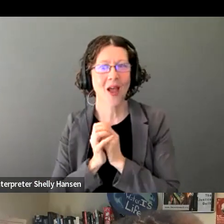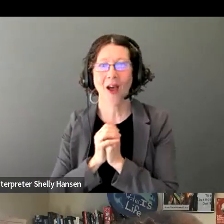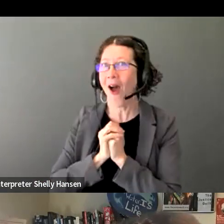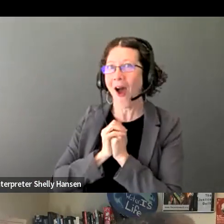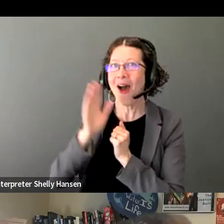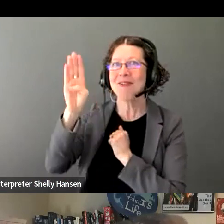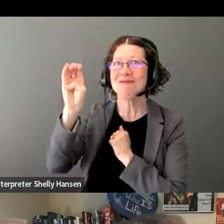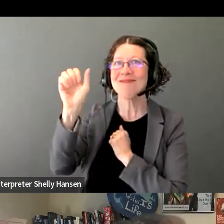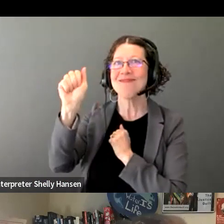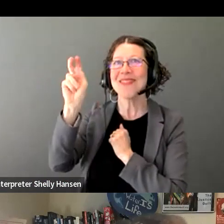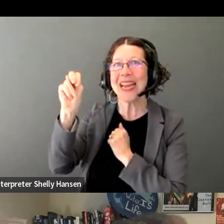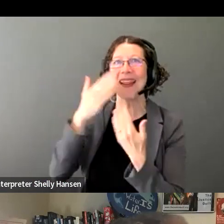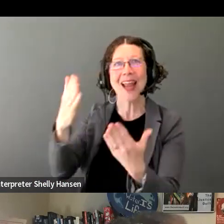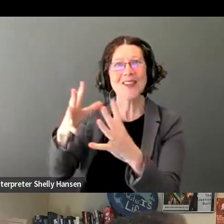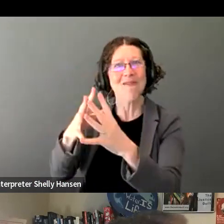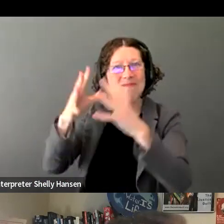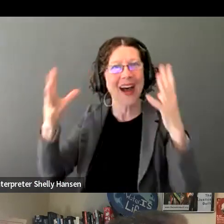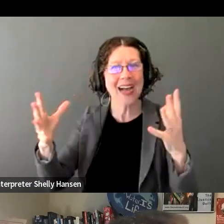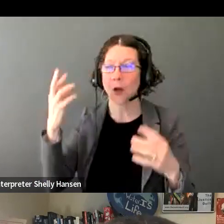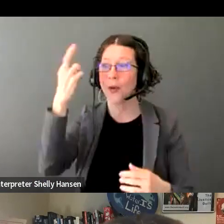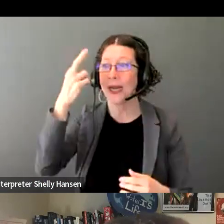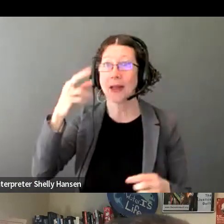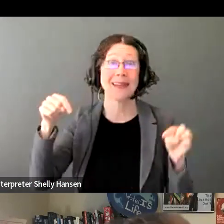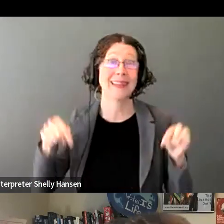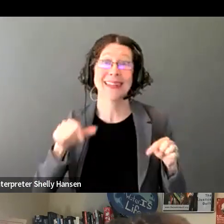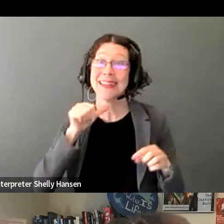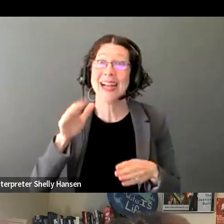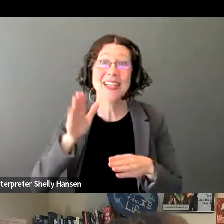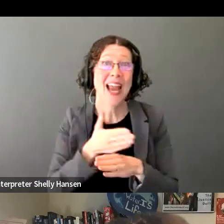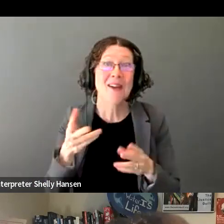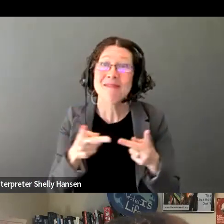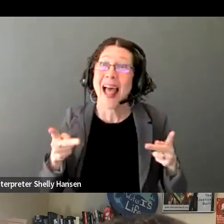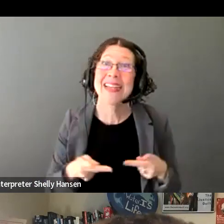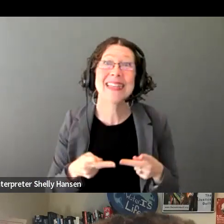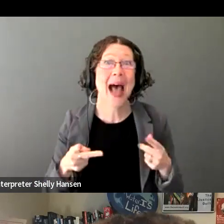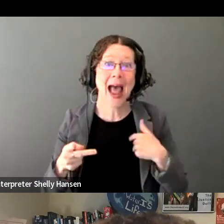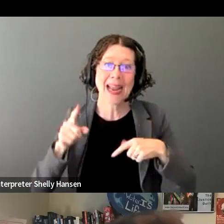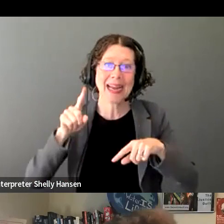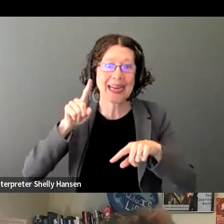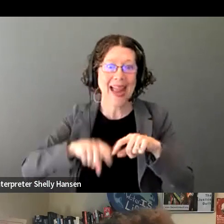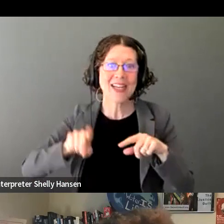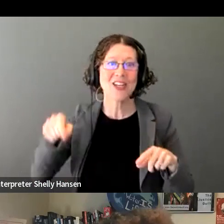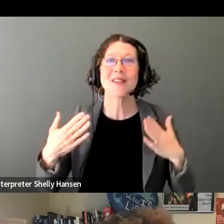I realize because we are not shared, I can't do subtle open up my body and lean in.